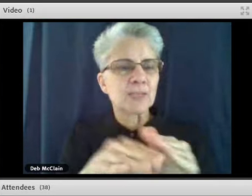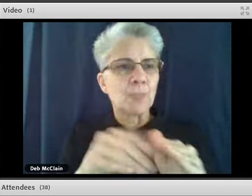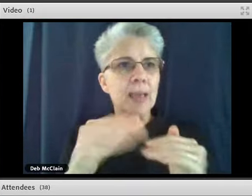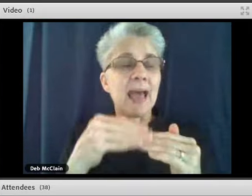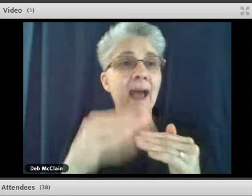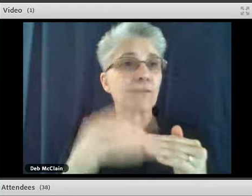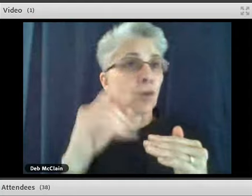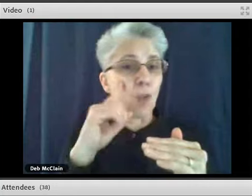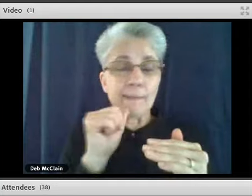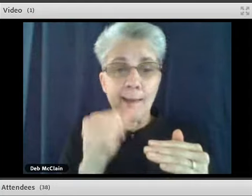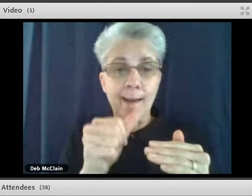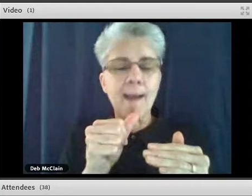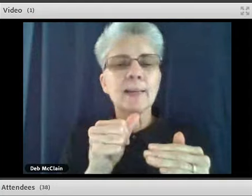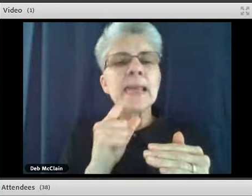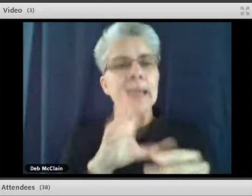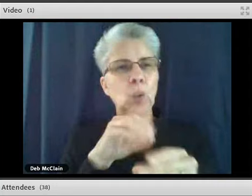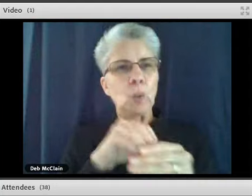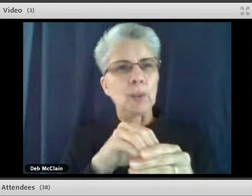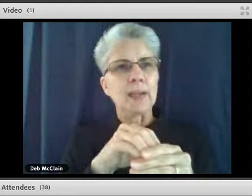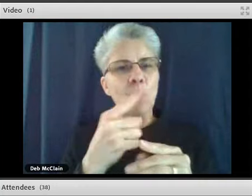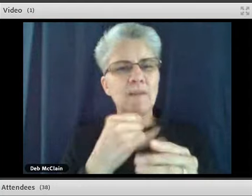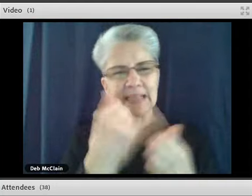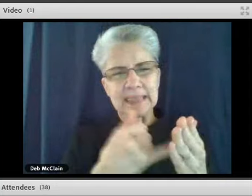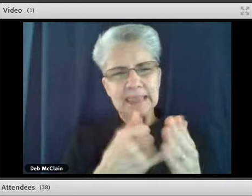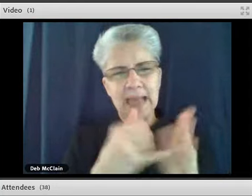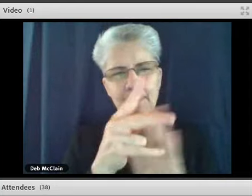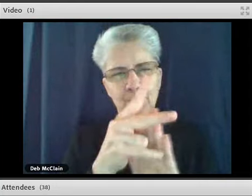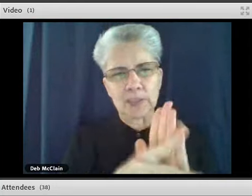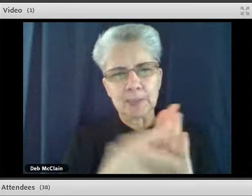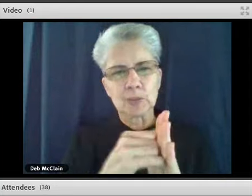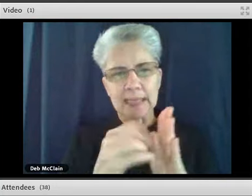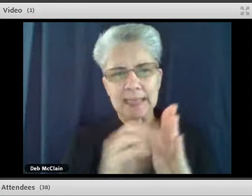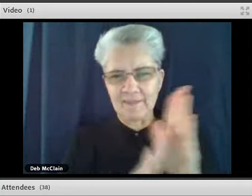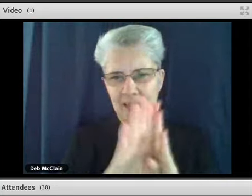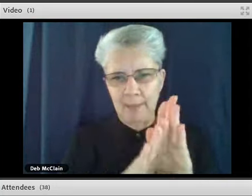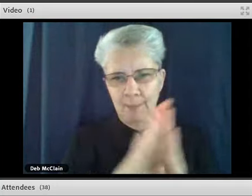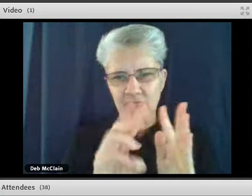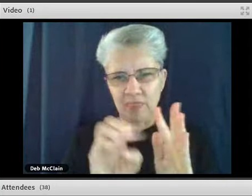as an afterthought. He put it as one of his design principles in designing the Web --